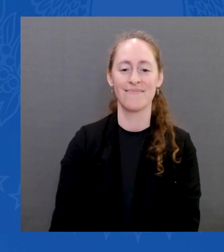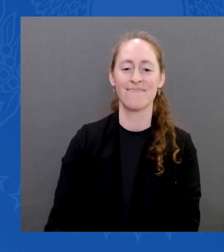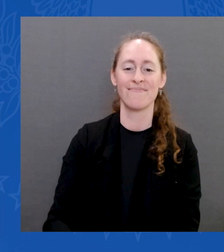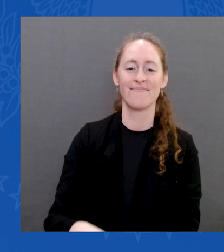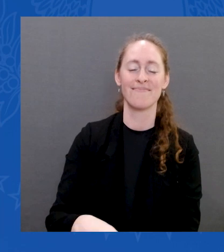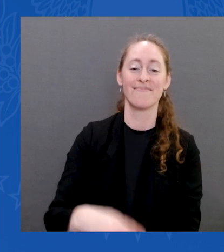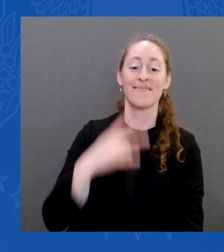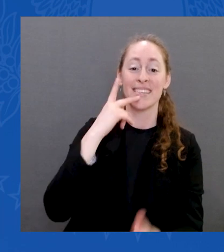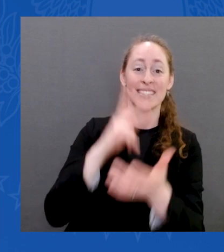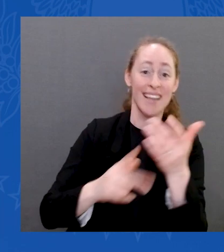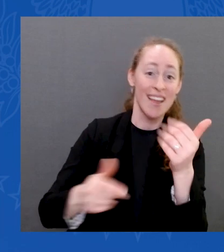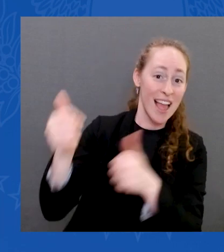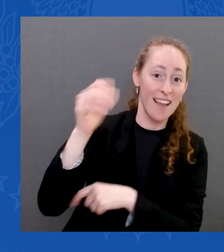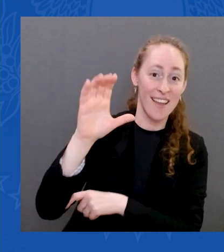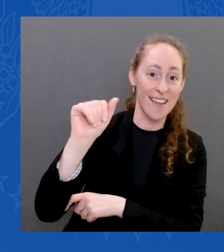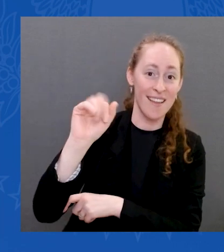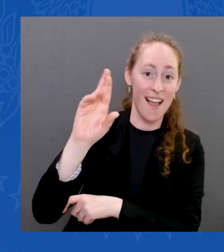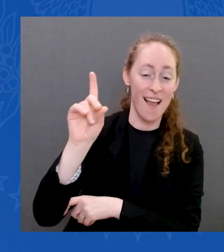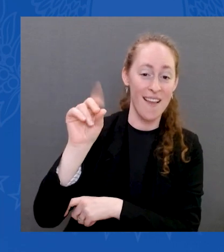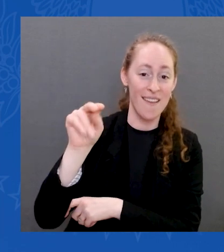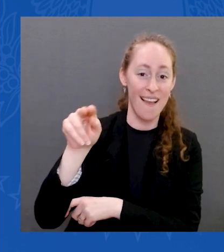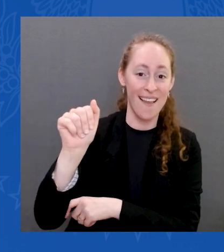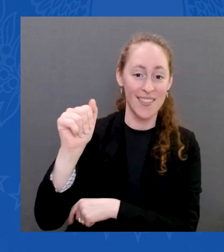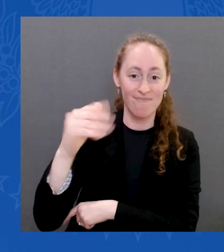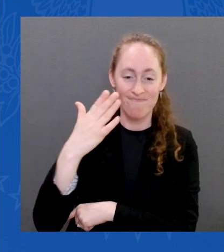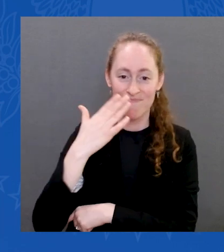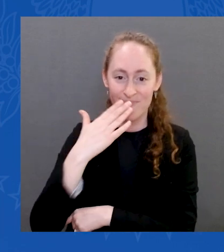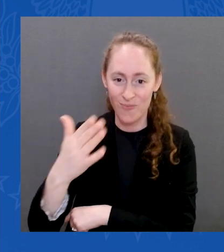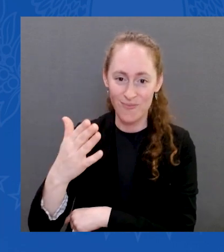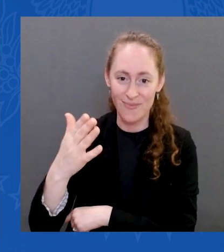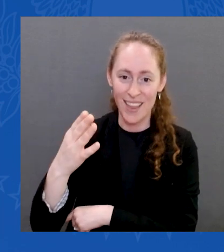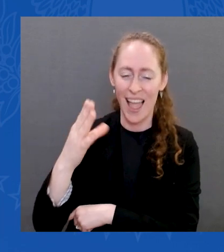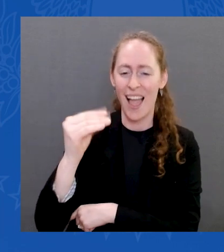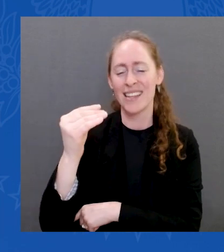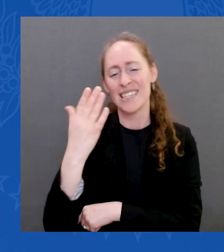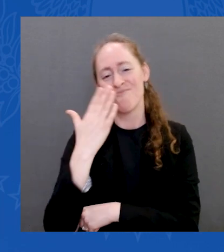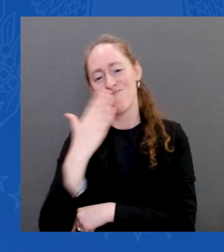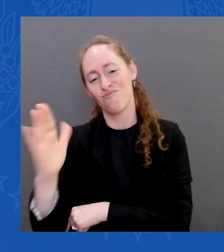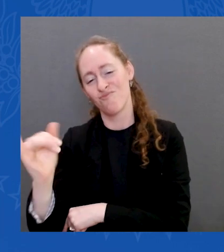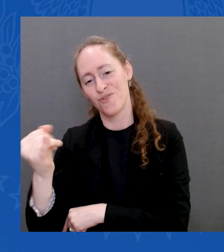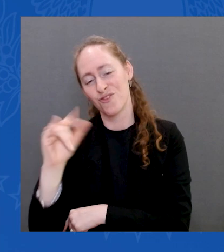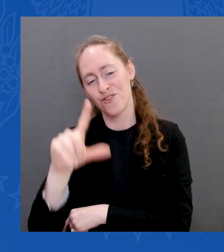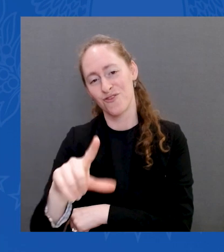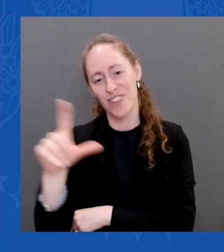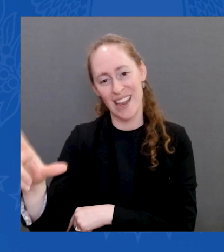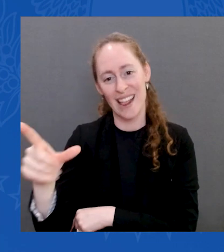And -- and I want to thank Jill. Jill is the nation's first First Lady